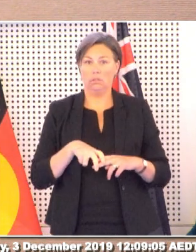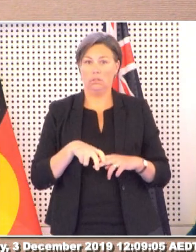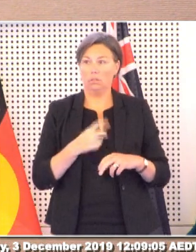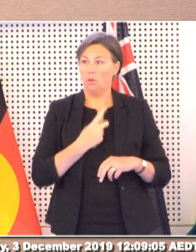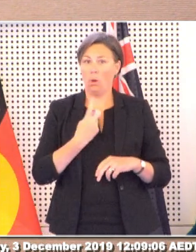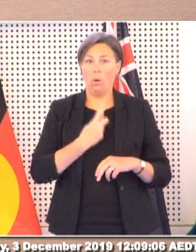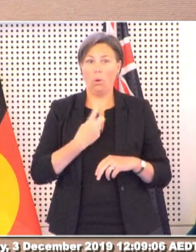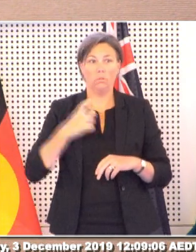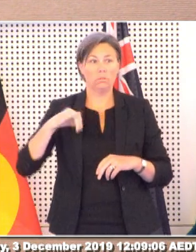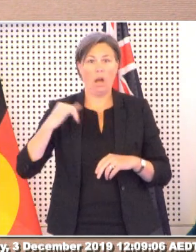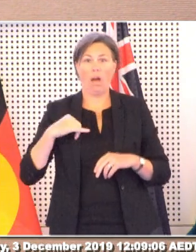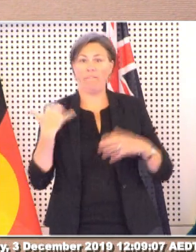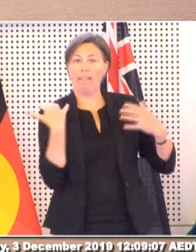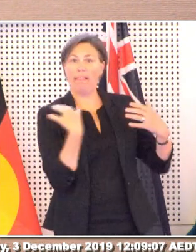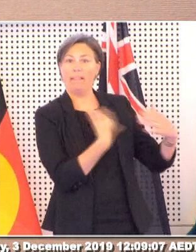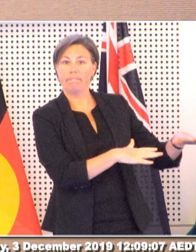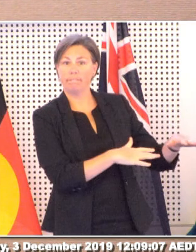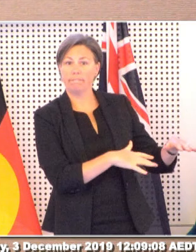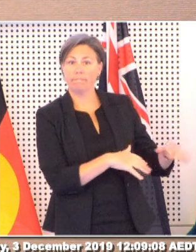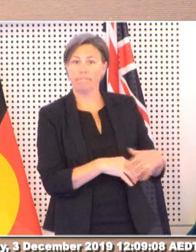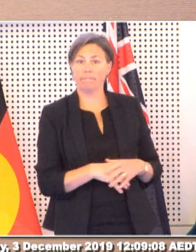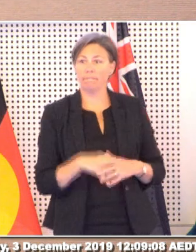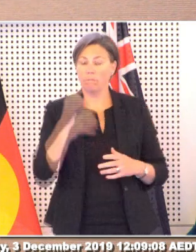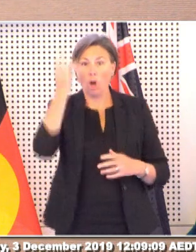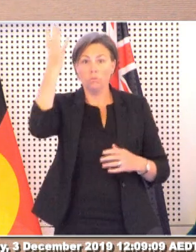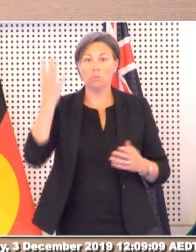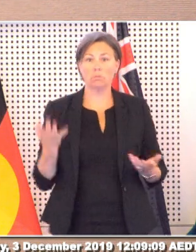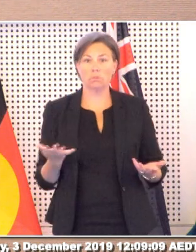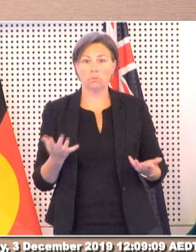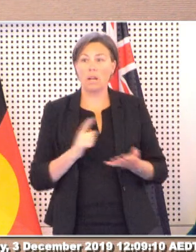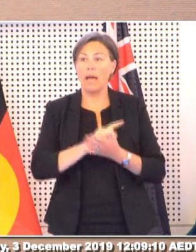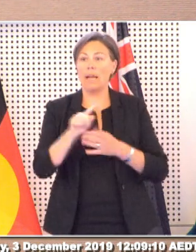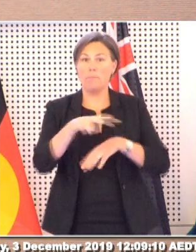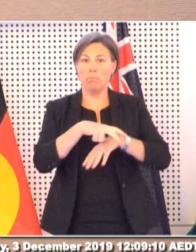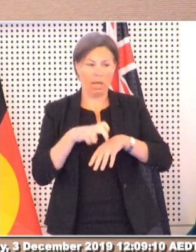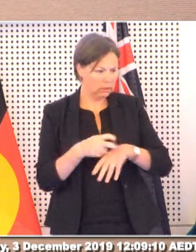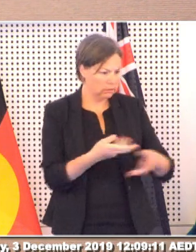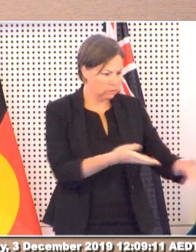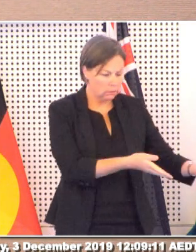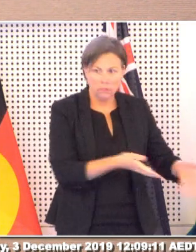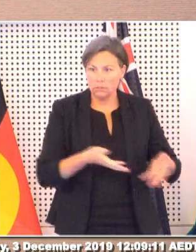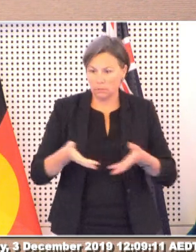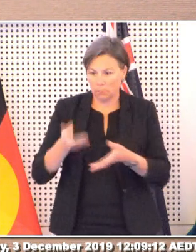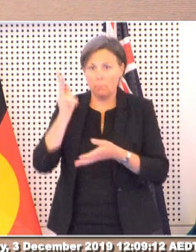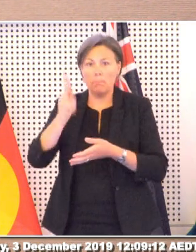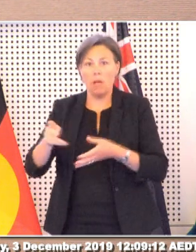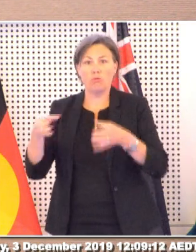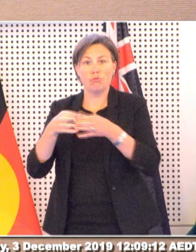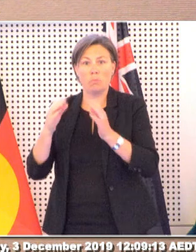left her behind and not realised until the police brought her back to the facility where she was living.